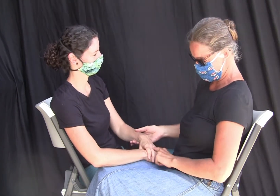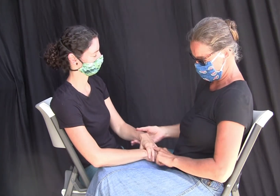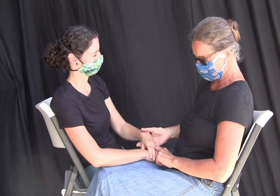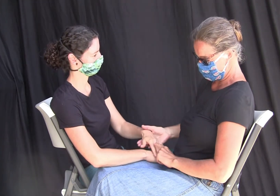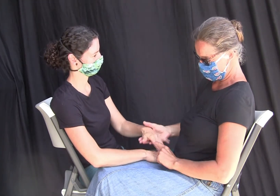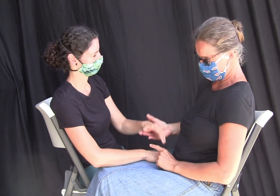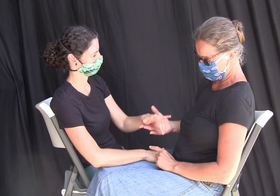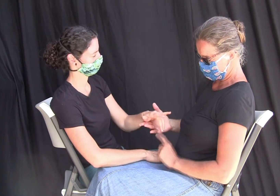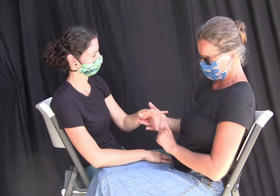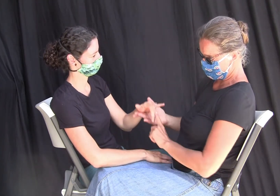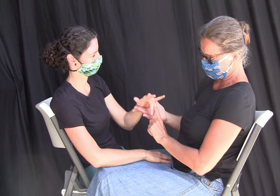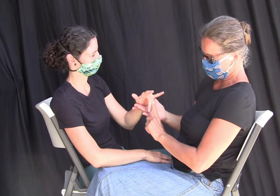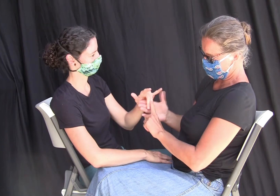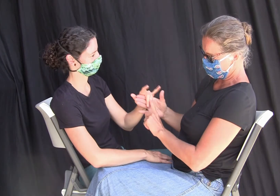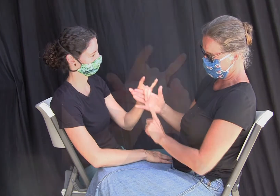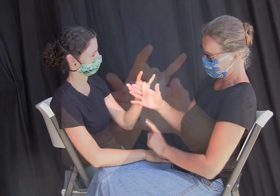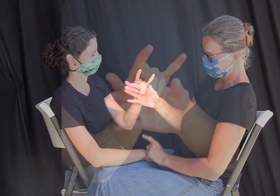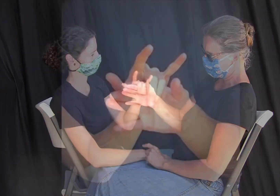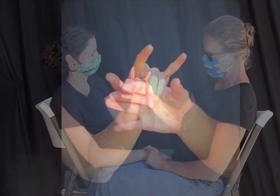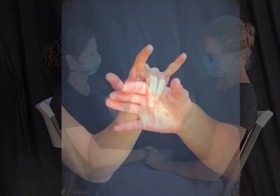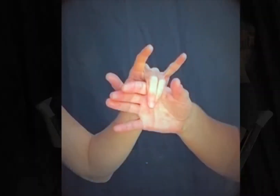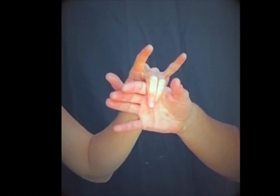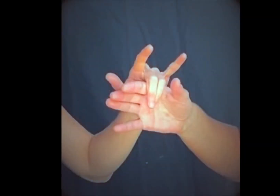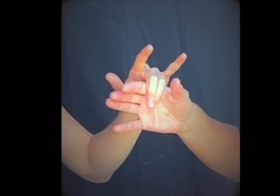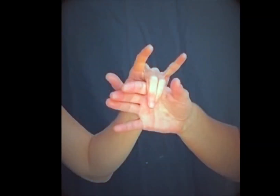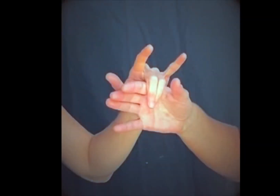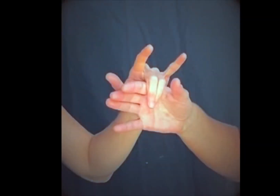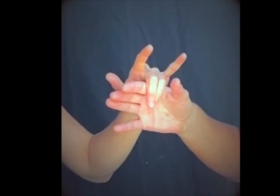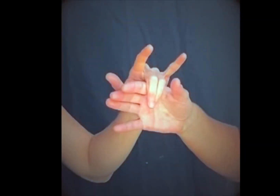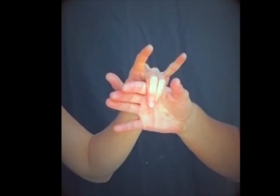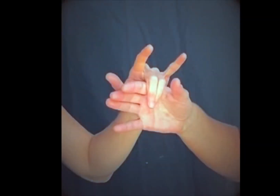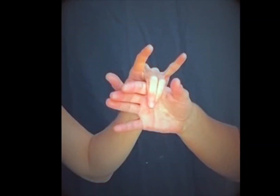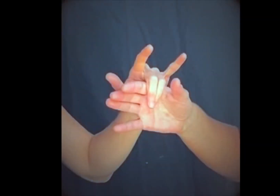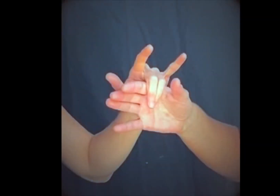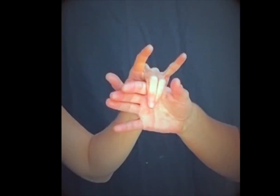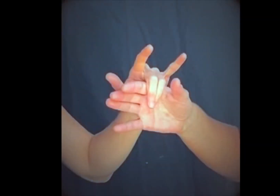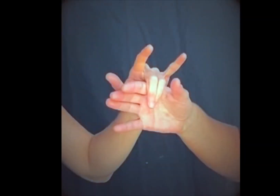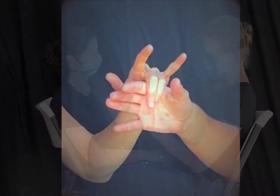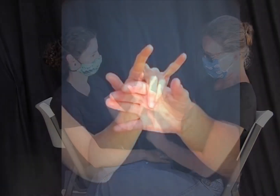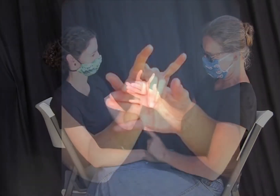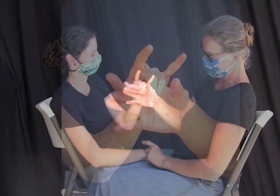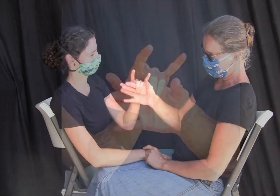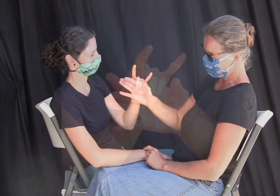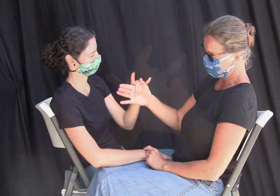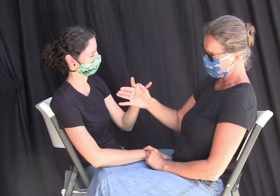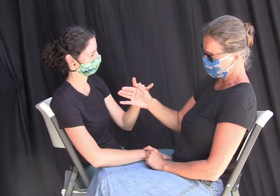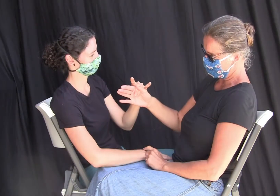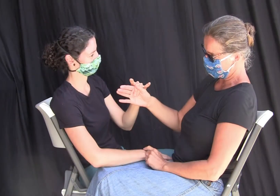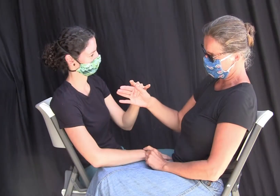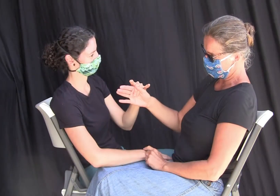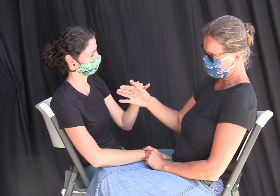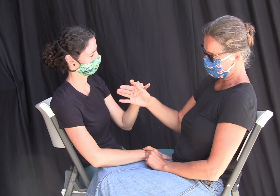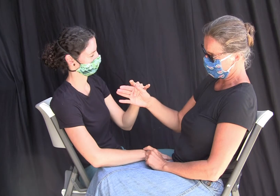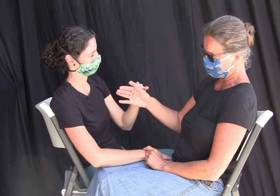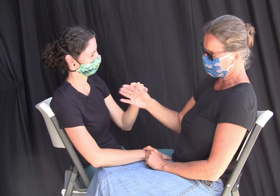to touch the other person's left shoulder. Then I run my hand from her shoulder down her arm and underneath her lower arm to the wrist.